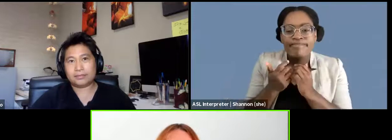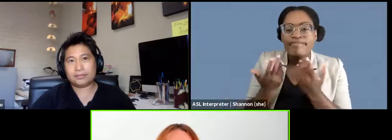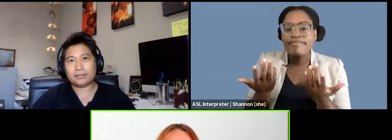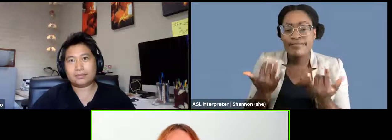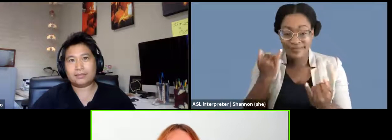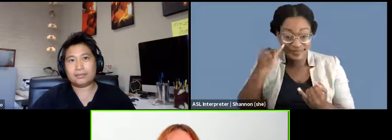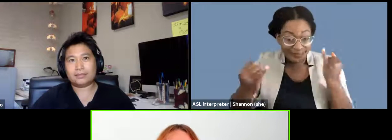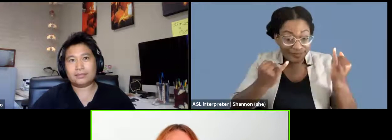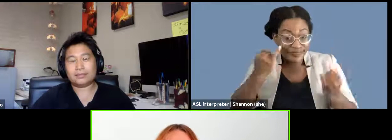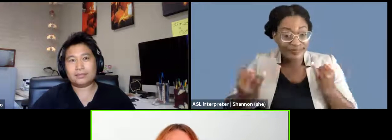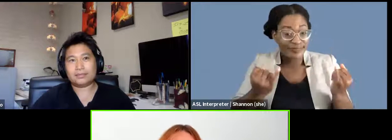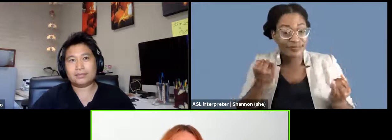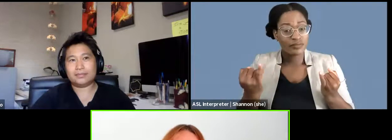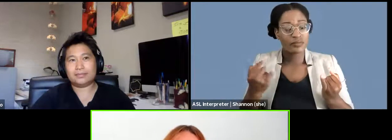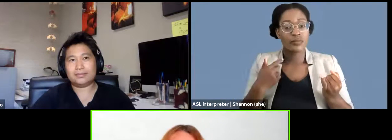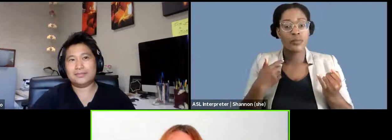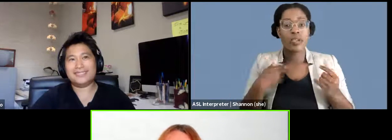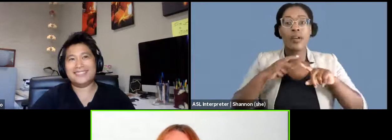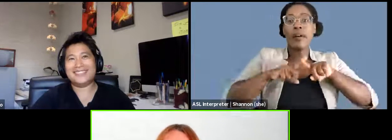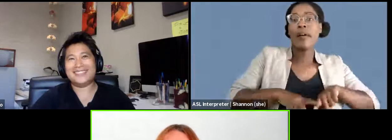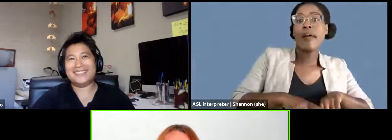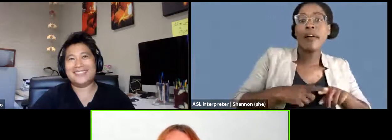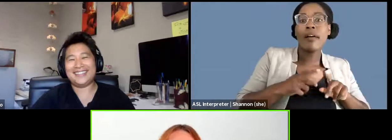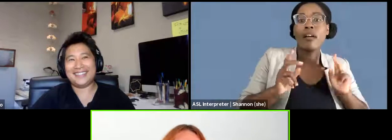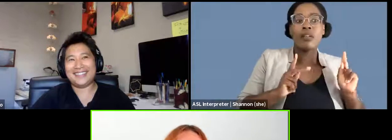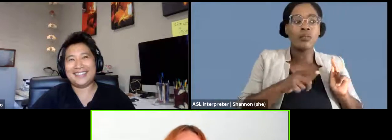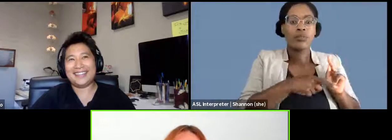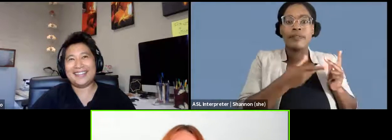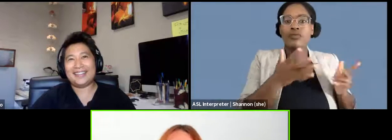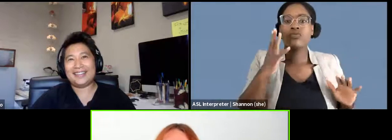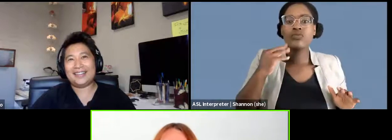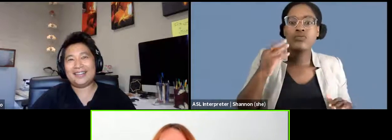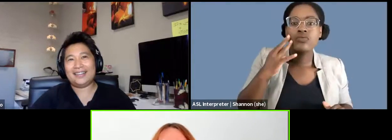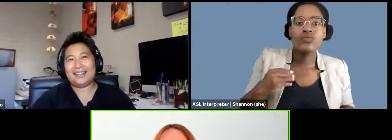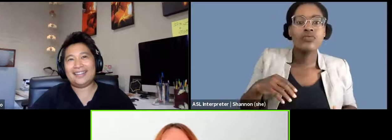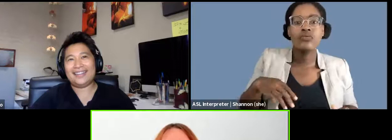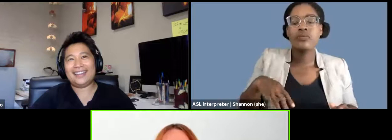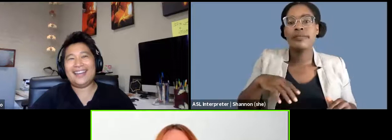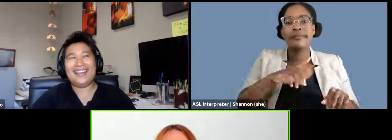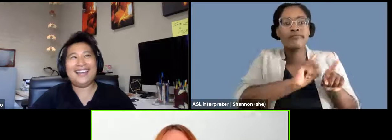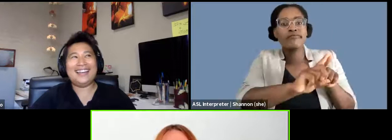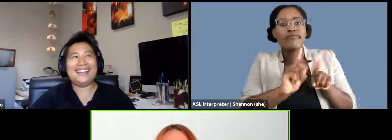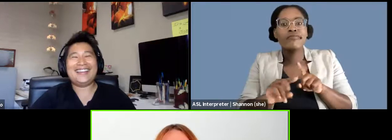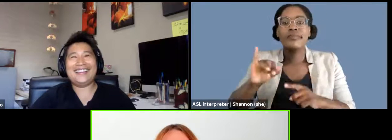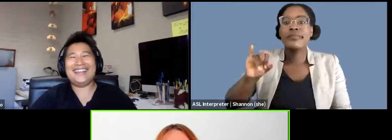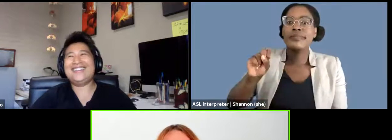people who are experiencing racism, sexism, ableism, ageism and other discrimination?